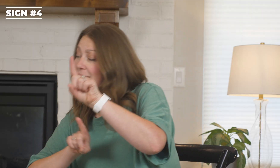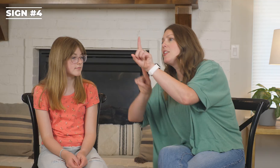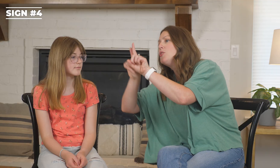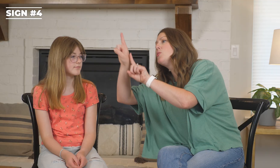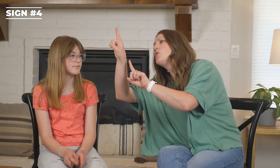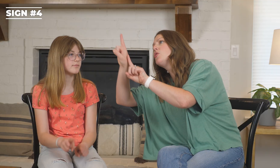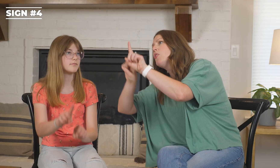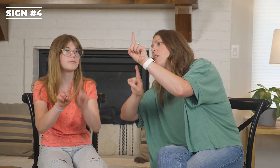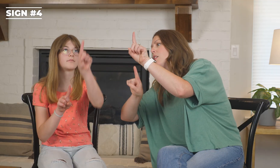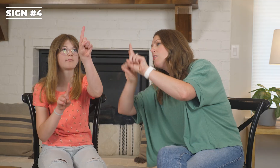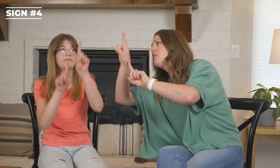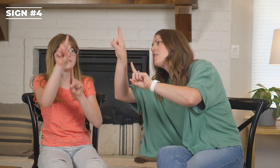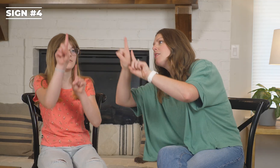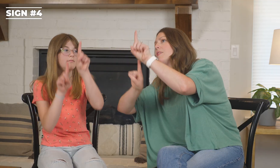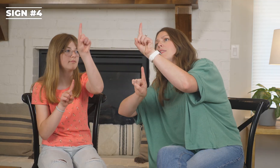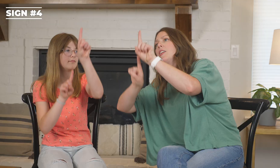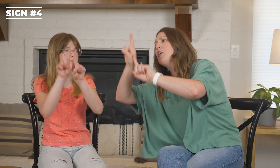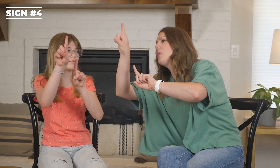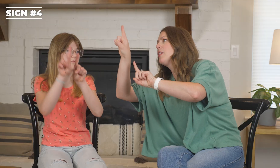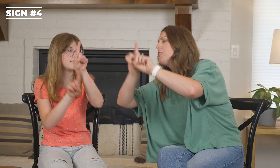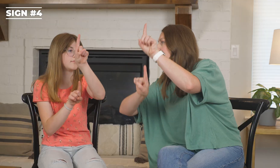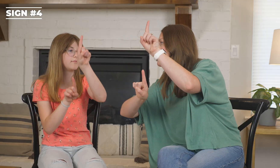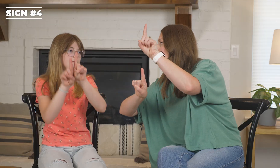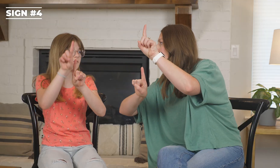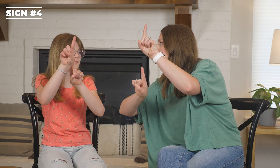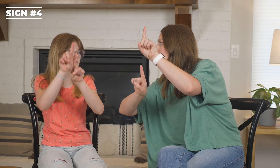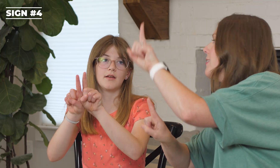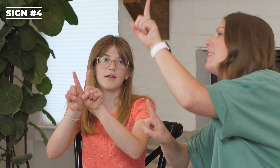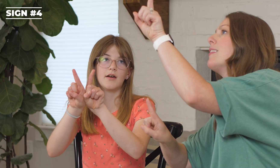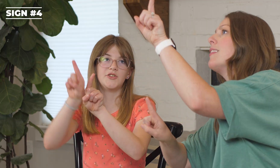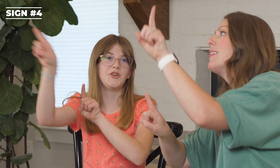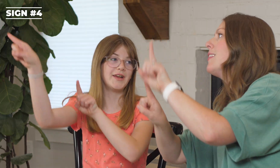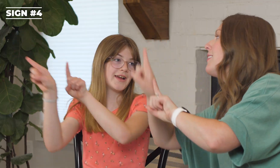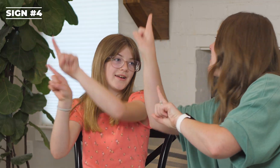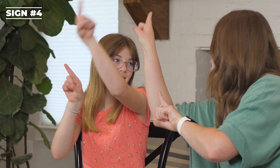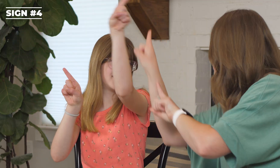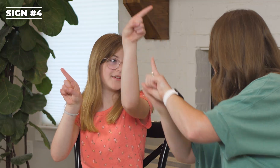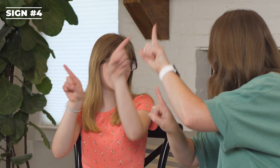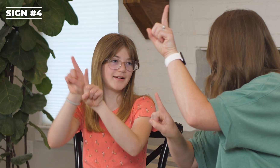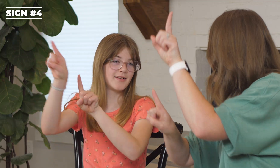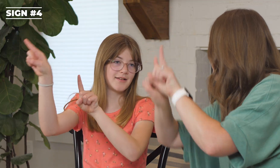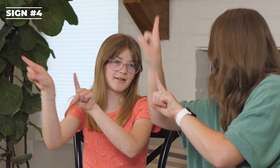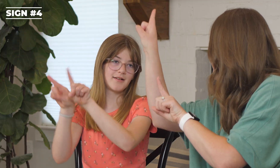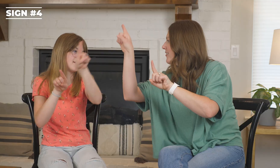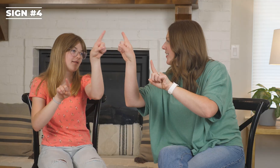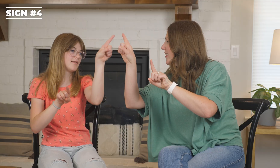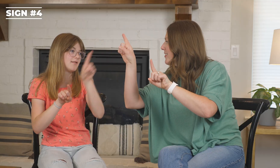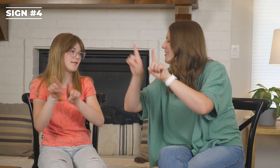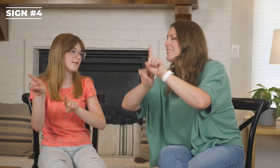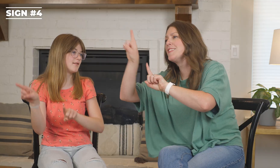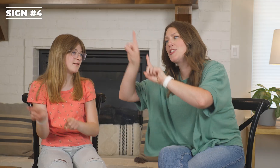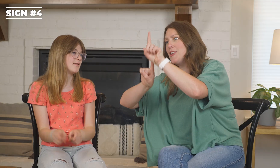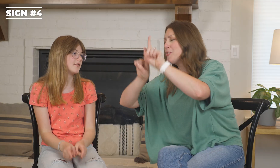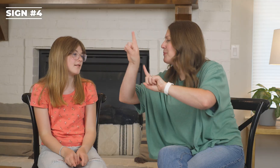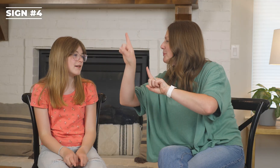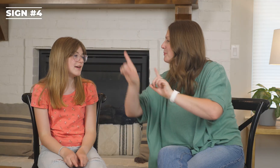Can you do stars? There you go. It looks like there was shooting. Shooting through the air. Very good. Stars.